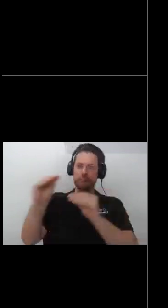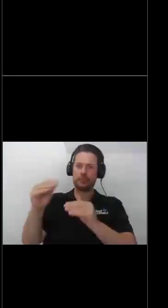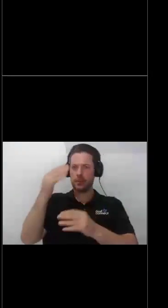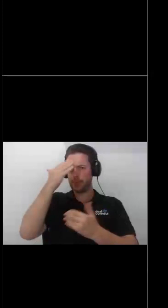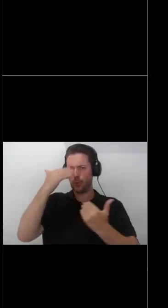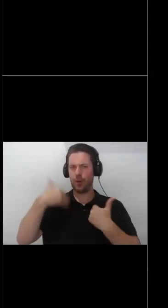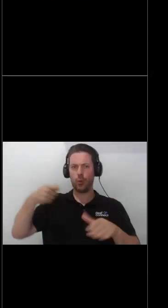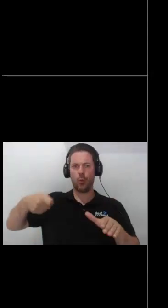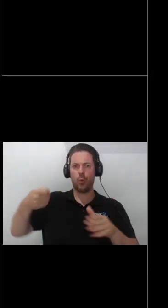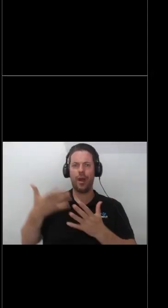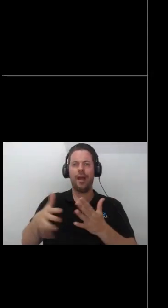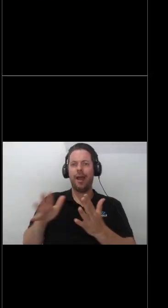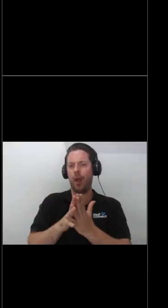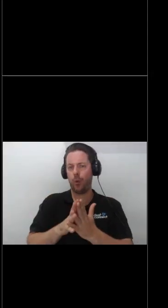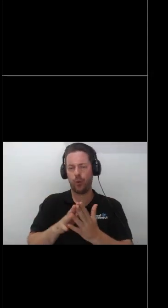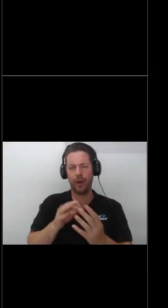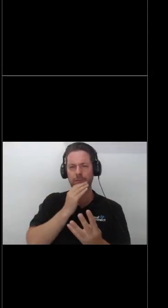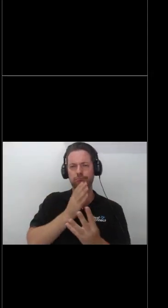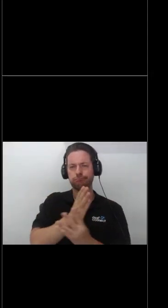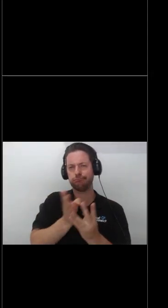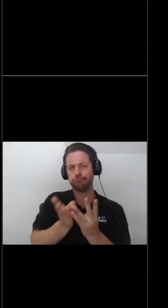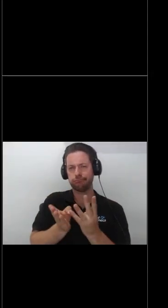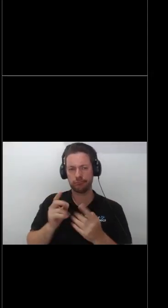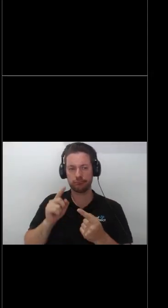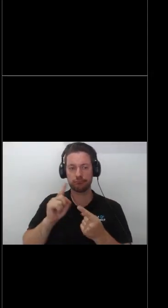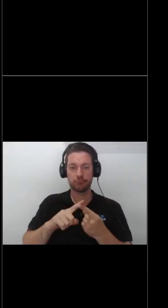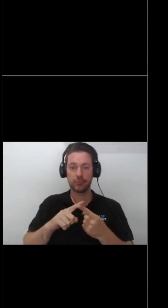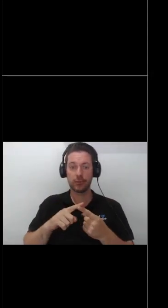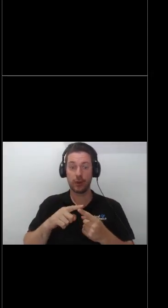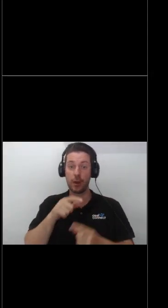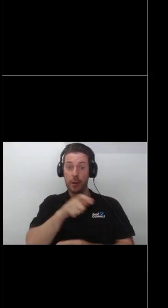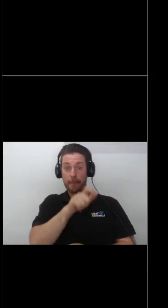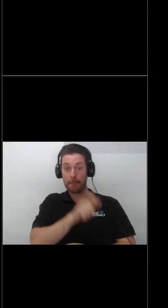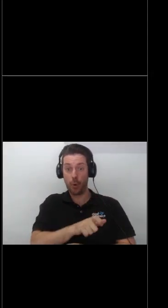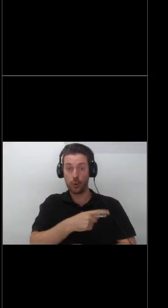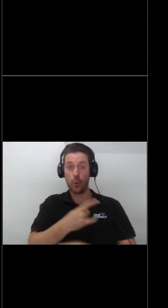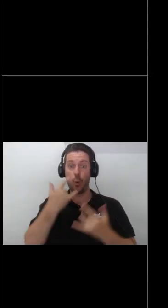Cases can be referred by the accused person or their lawyer on instructions.